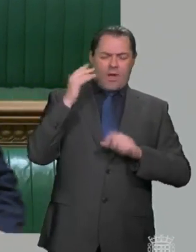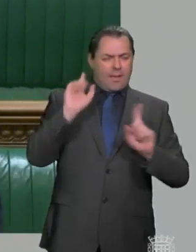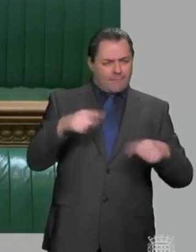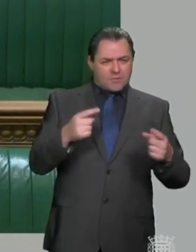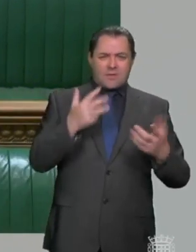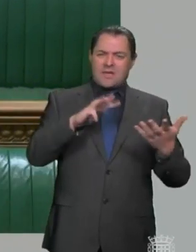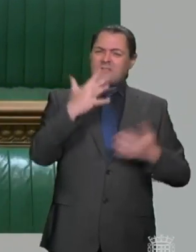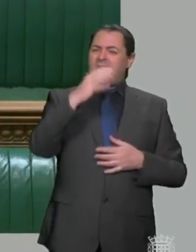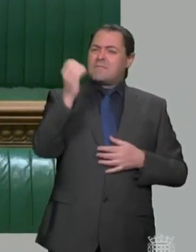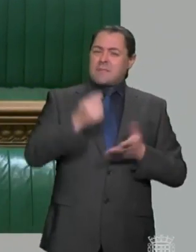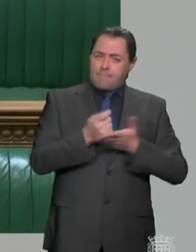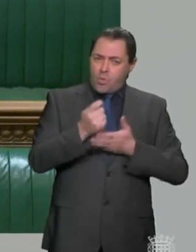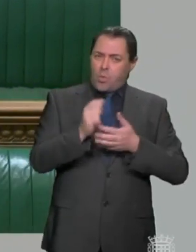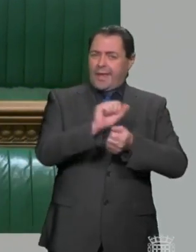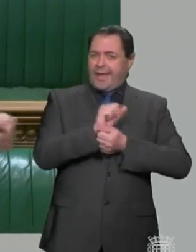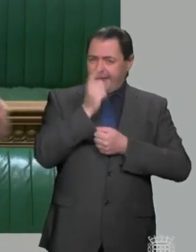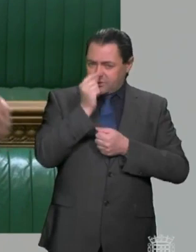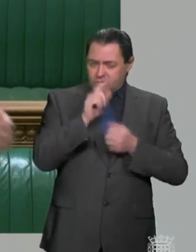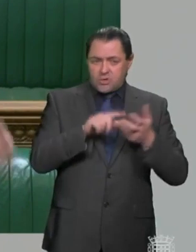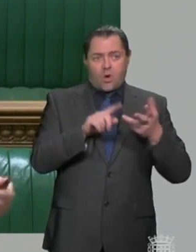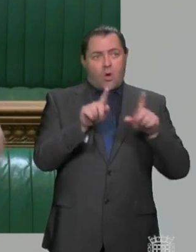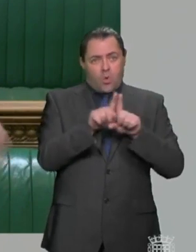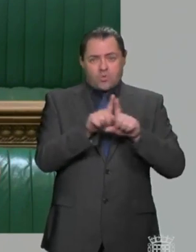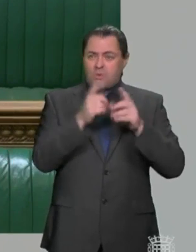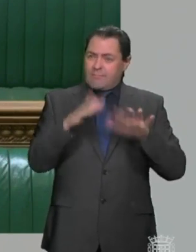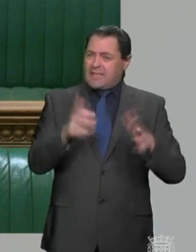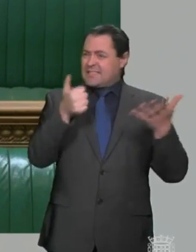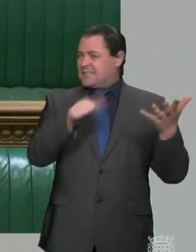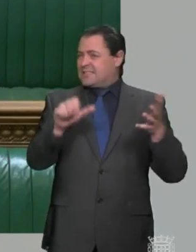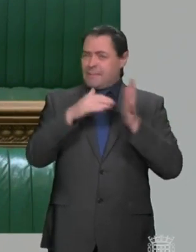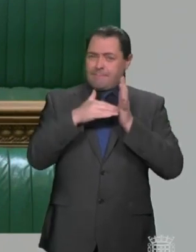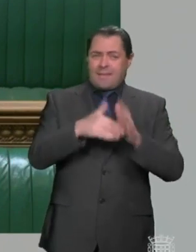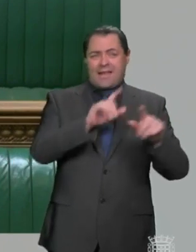mortgages; and we have vaccinated. We have delivered 60 million vaccinations across